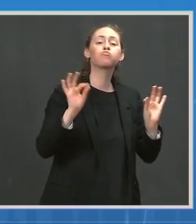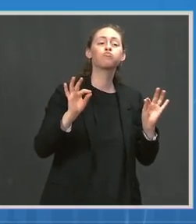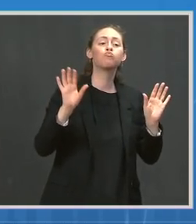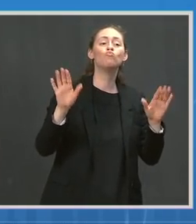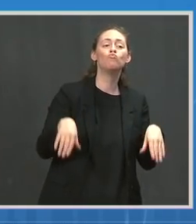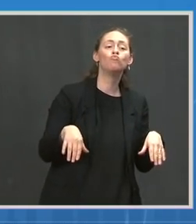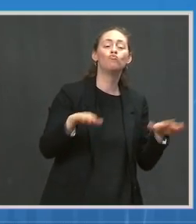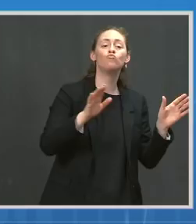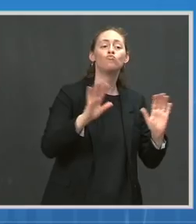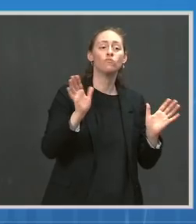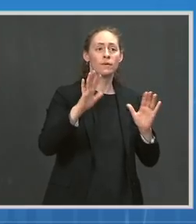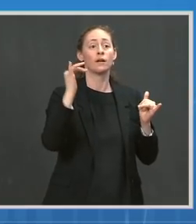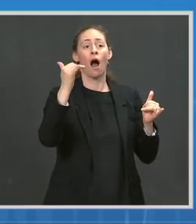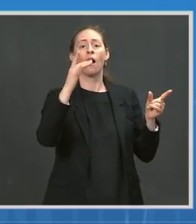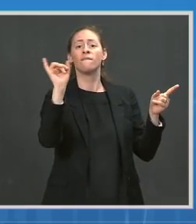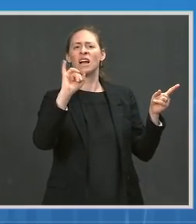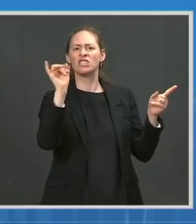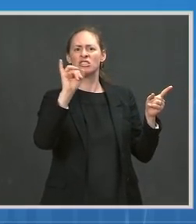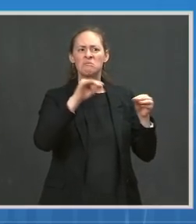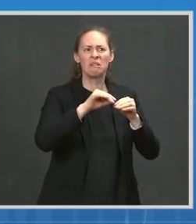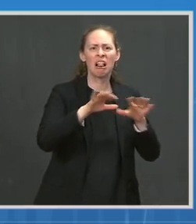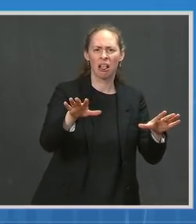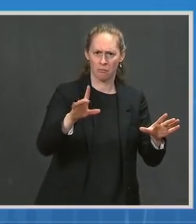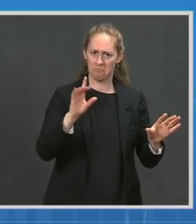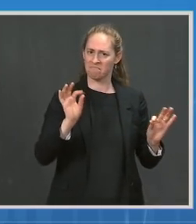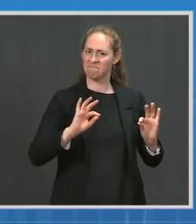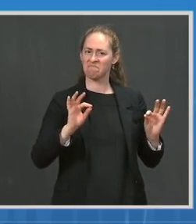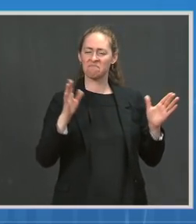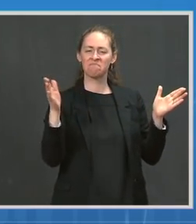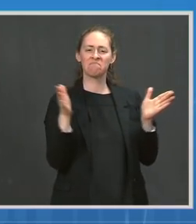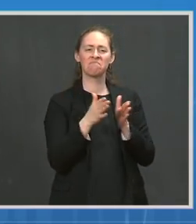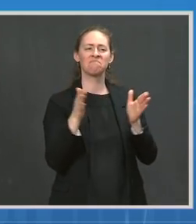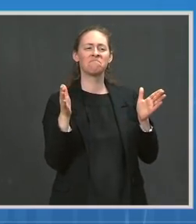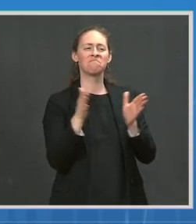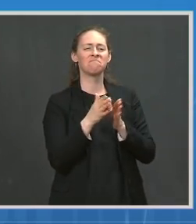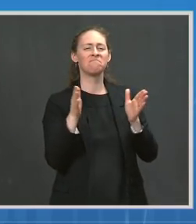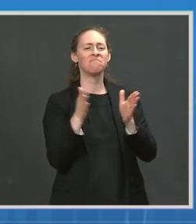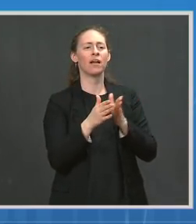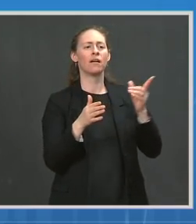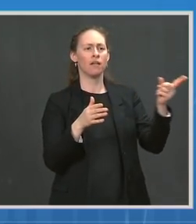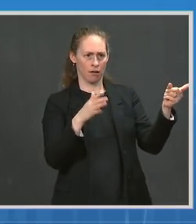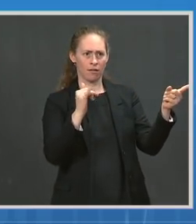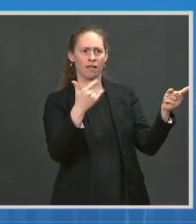based on the fact that they have reached the level where they have now about 62 percent of them